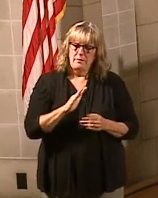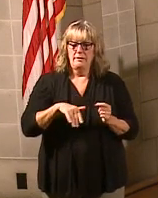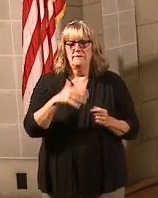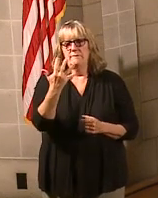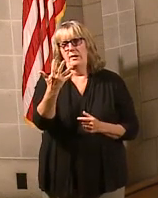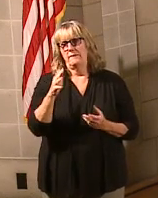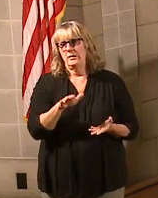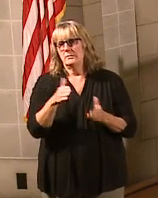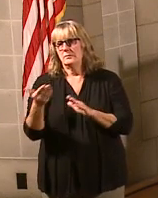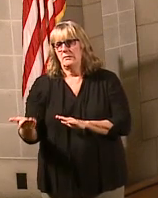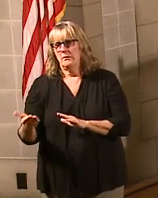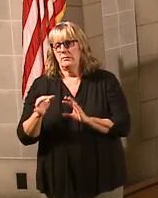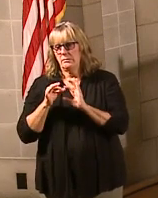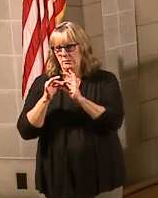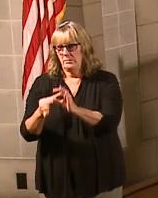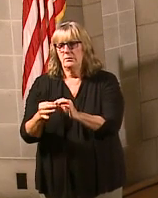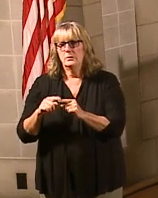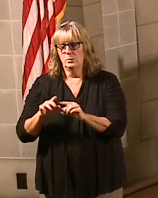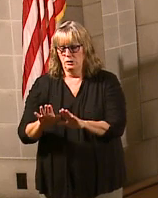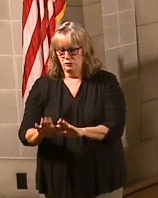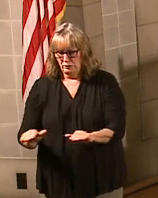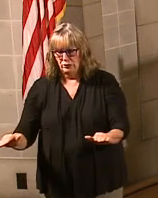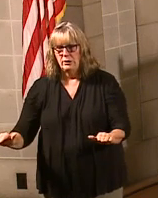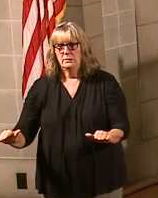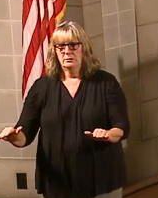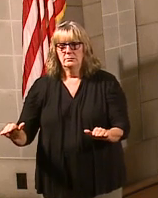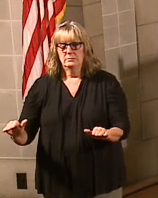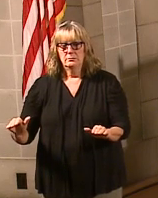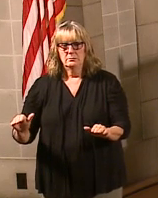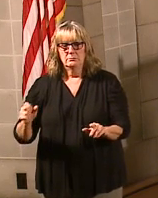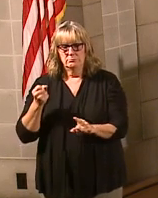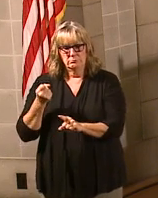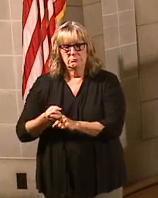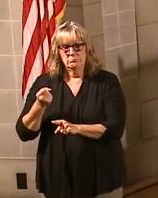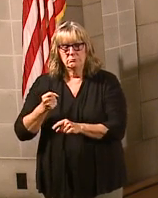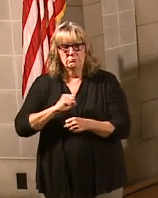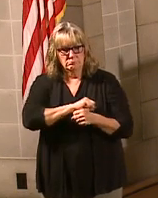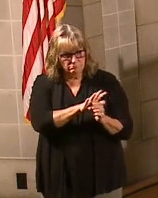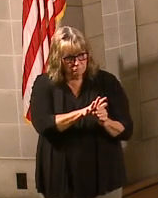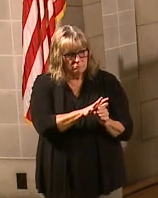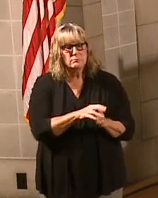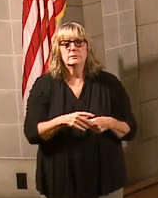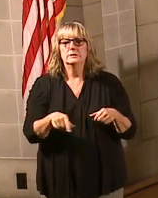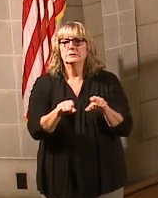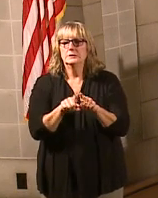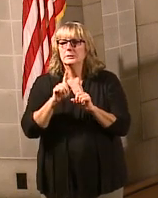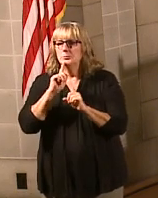SPECIFICALLY TO NEBRASKA BEAR